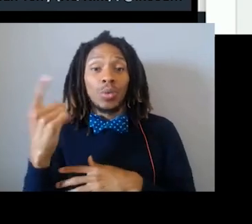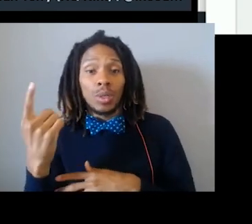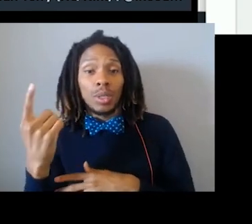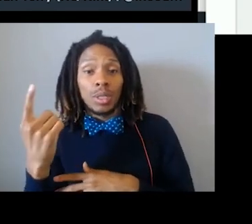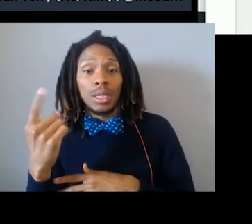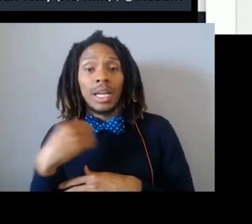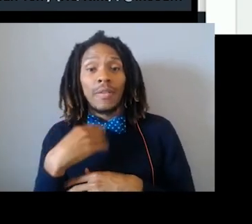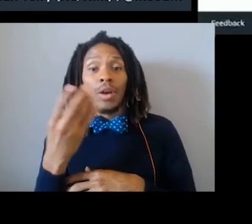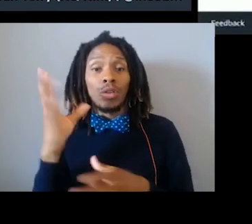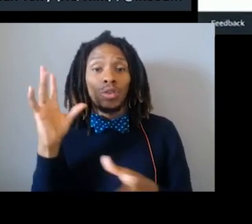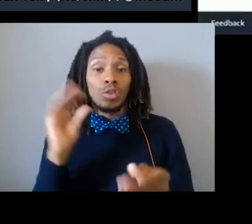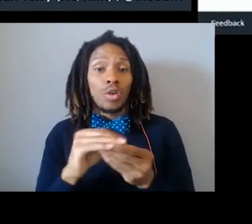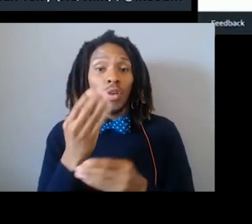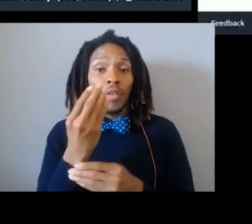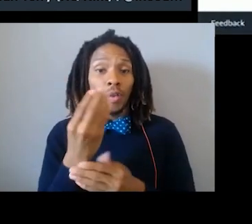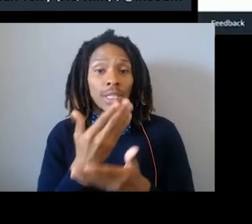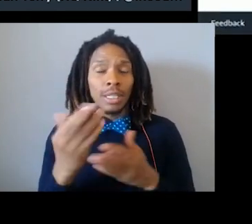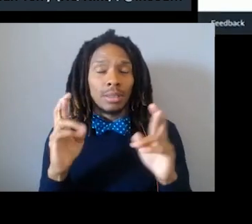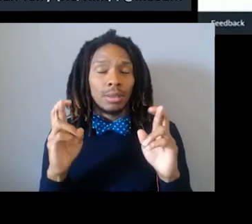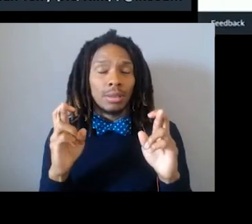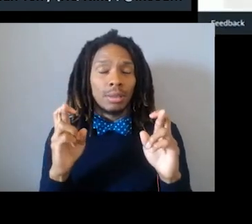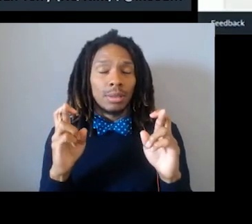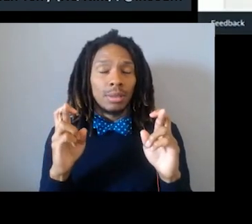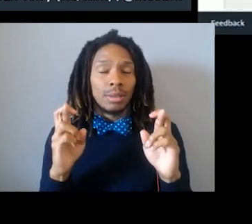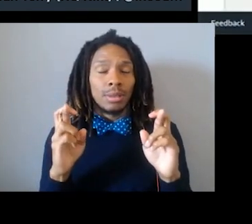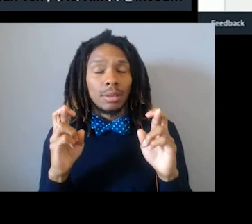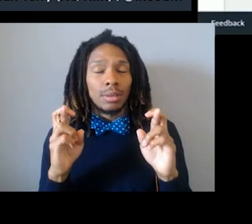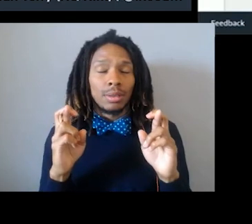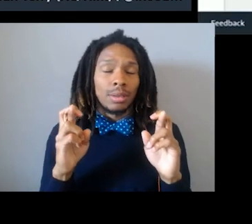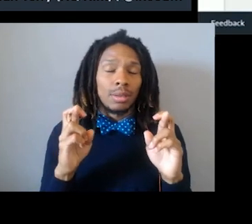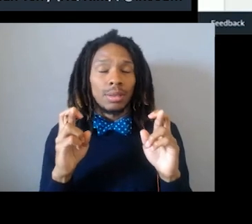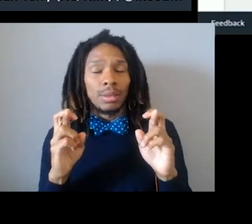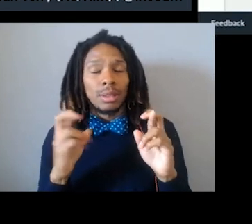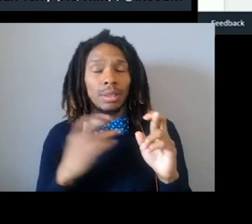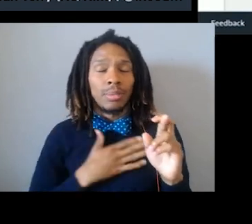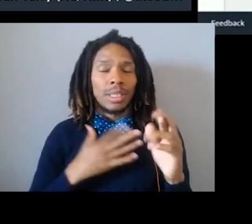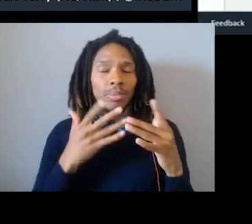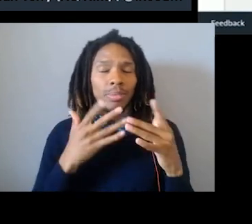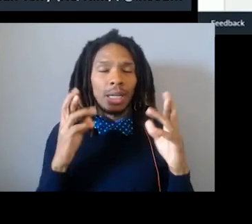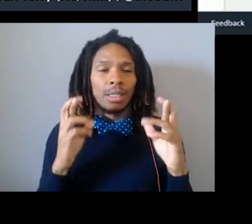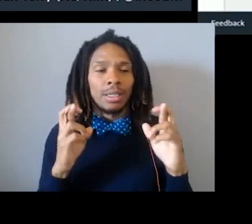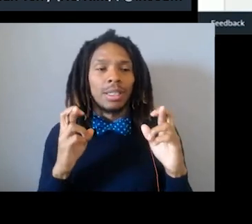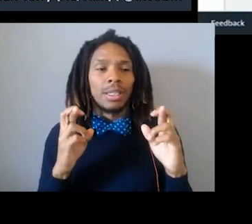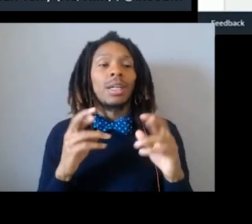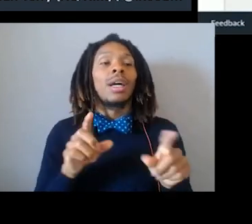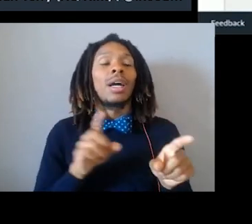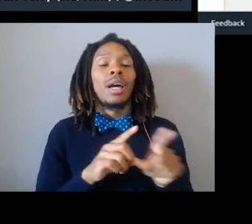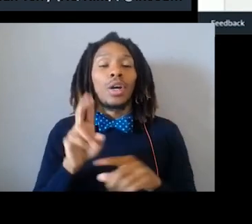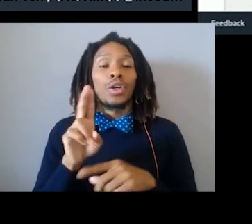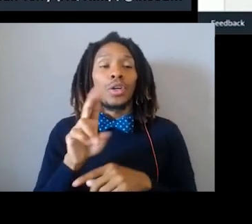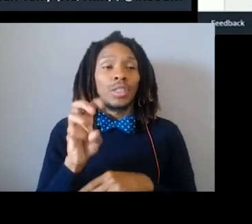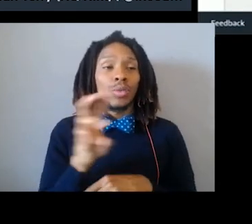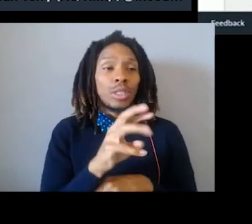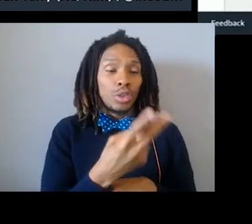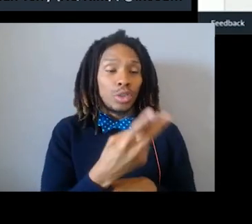so fingers crossed. If the demo got too kind to me. In US-West-2, we also see 14 items,